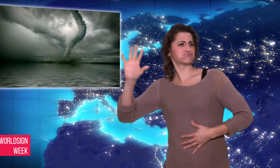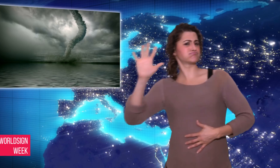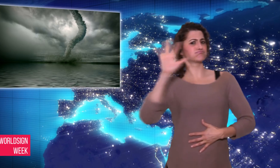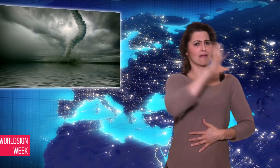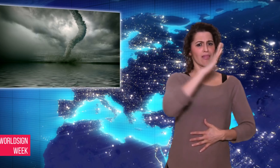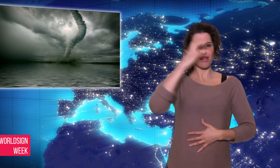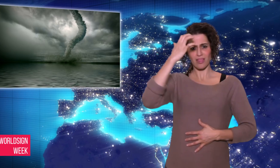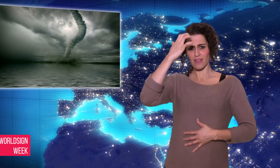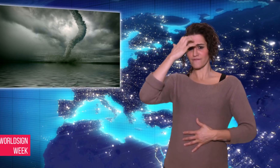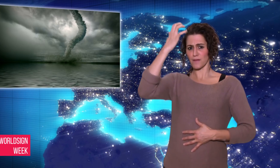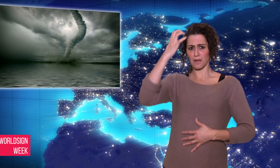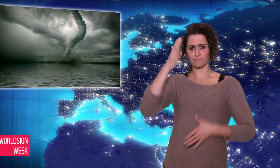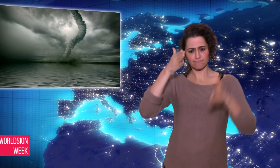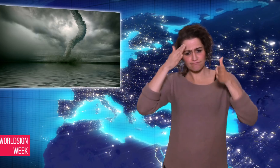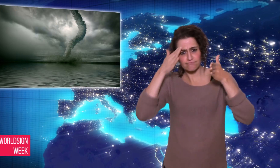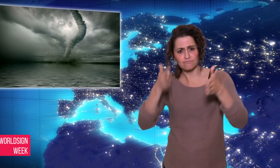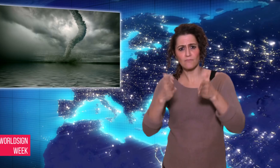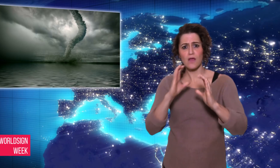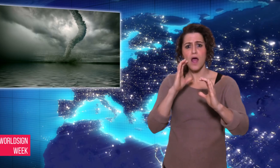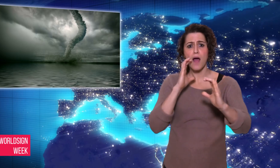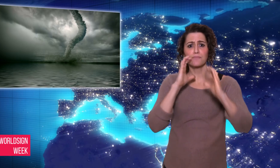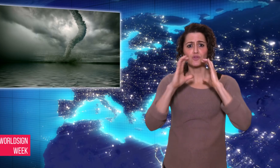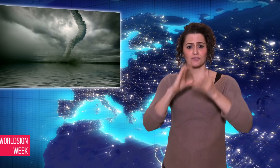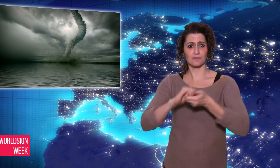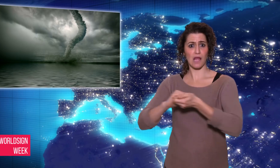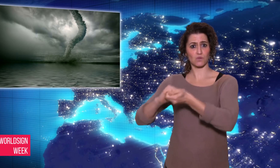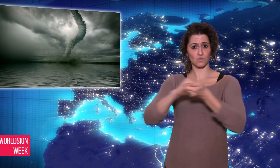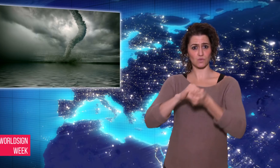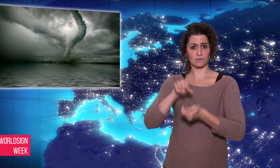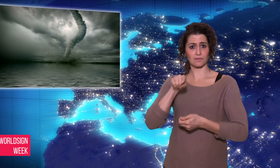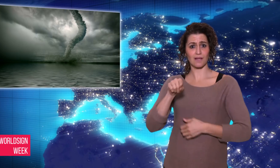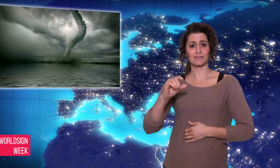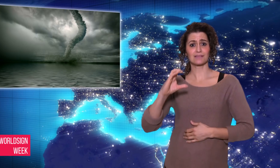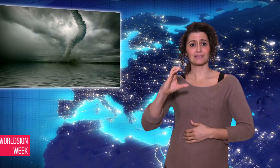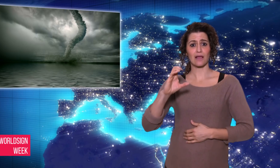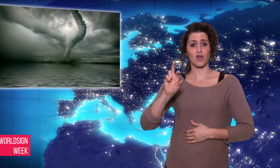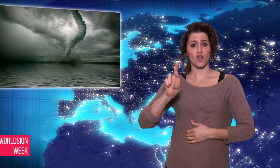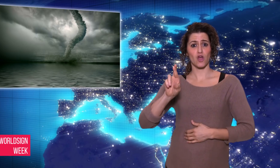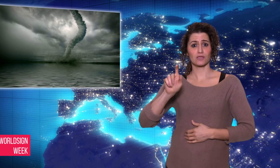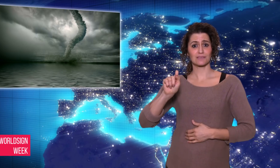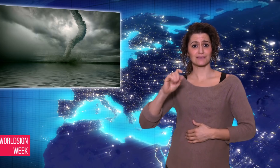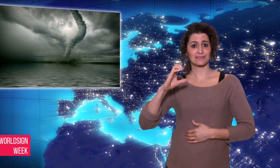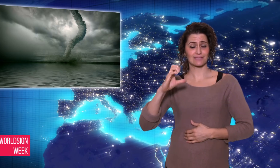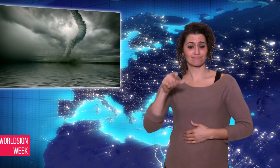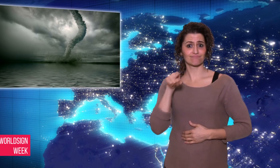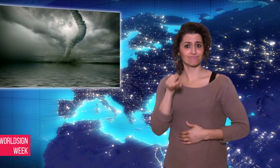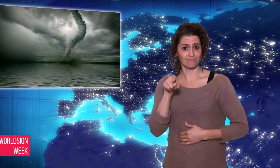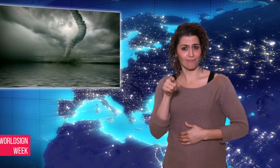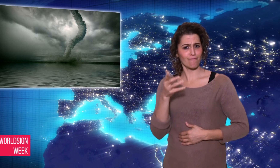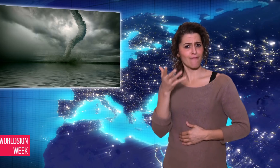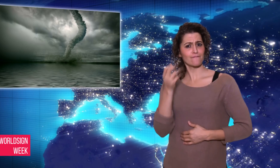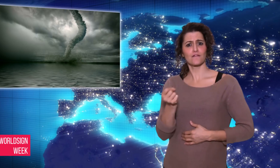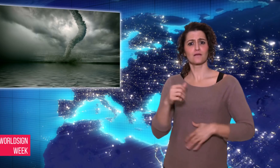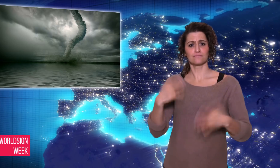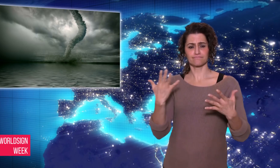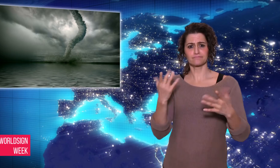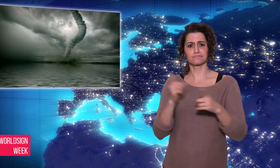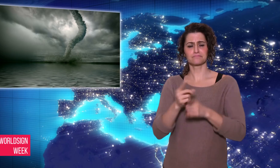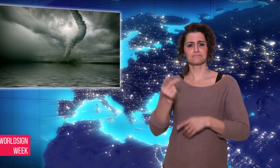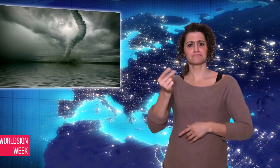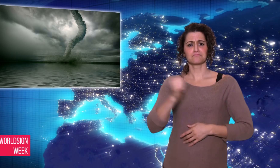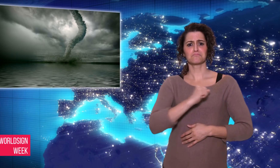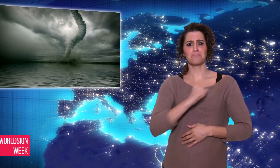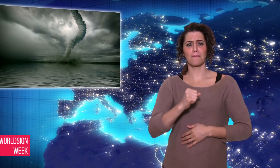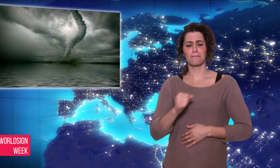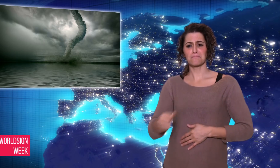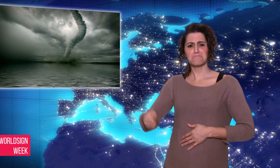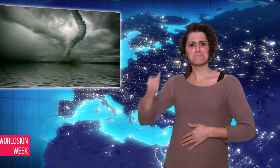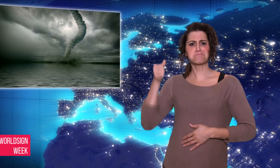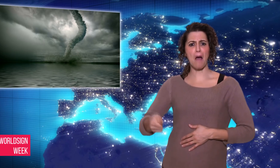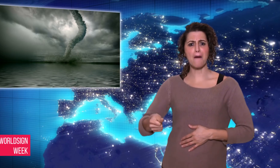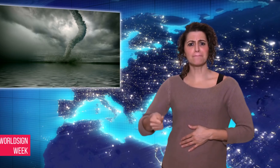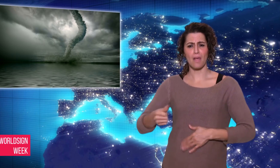evacuation to deaf people or